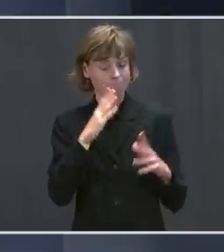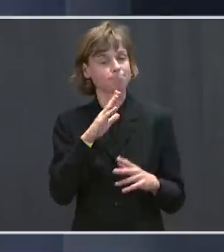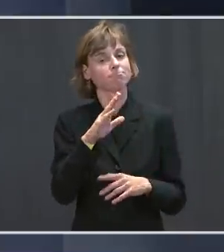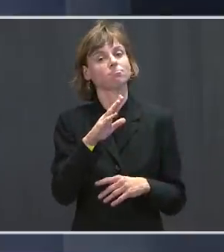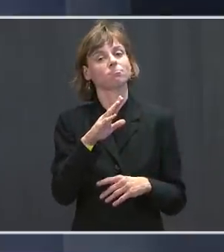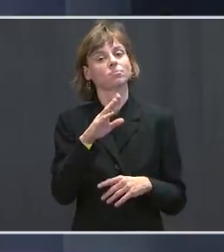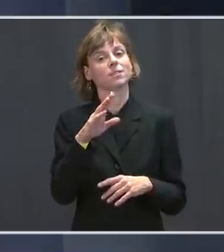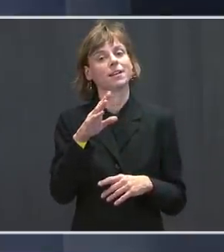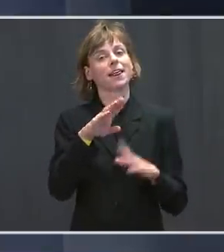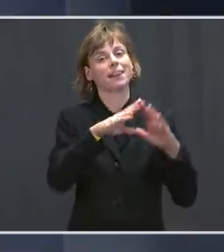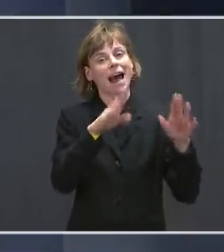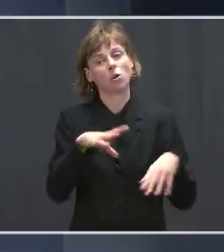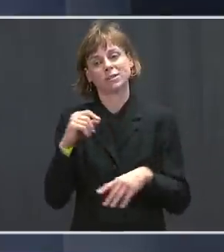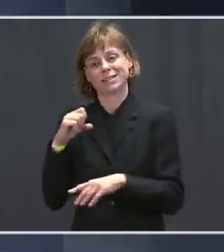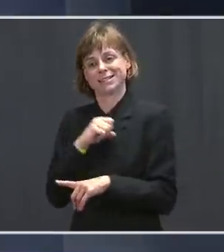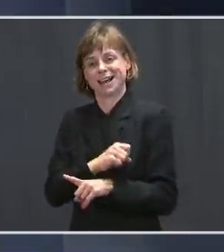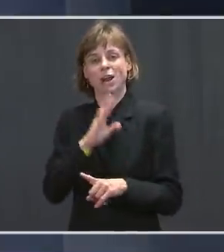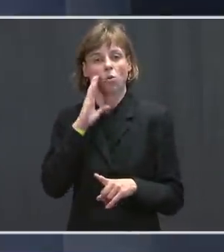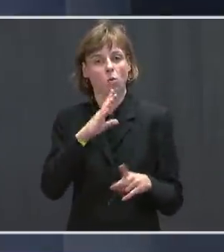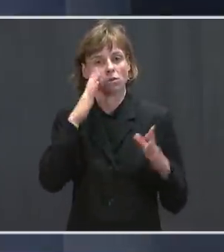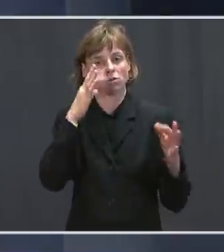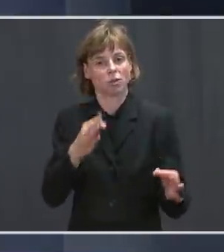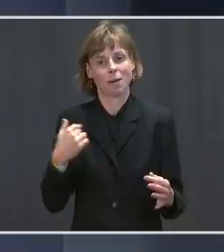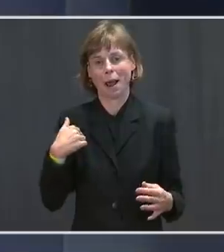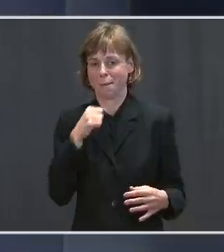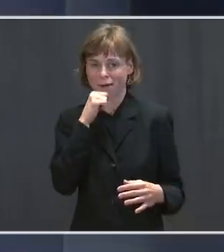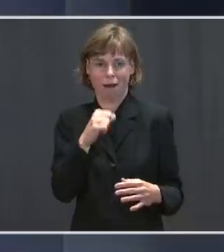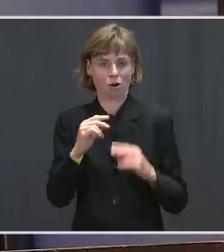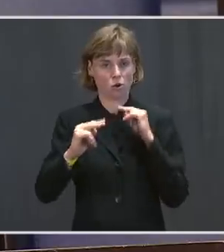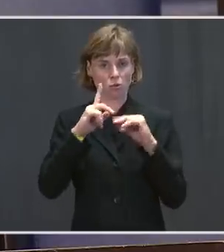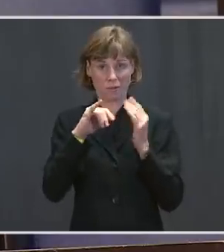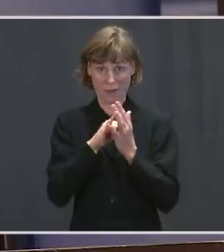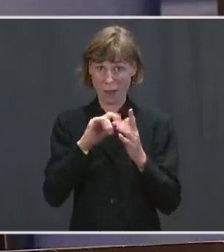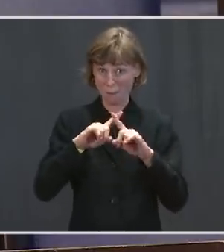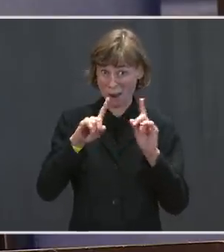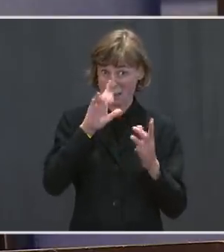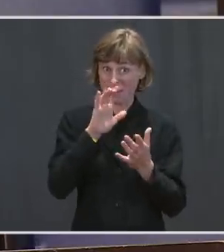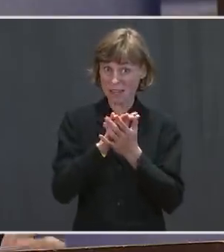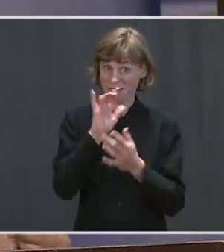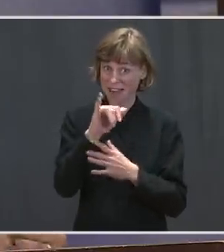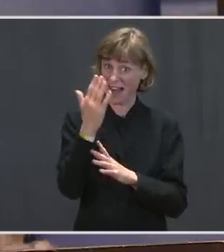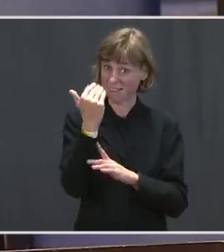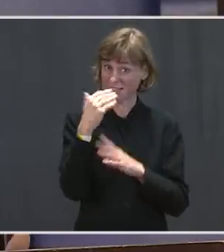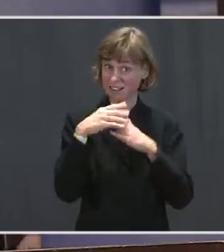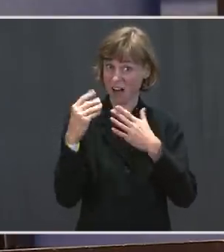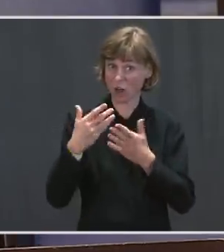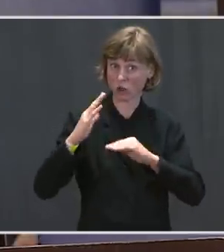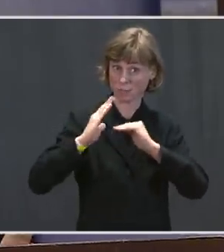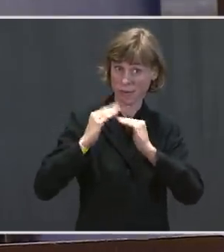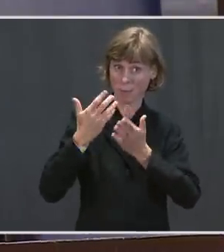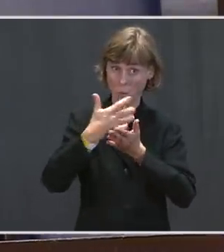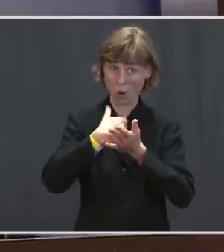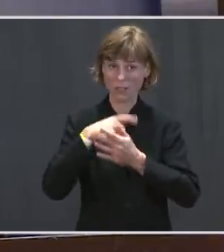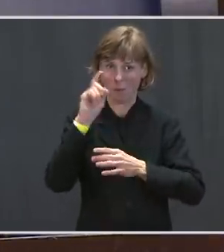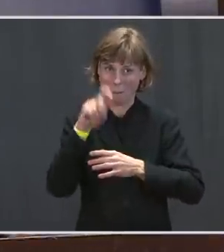but I'm not going to negotiate further from here. The Press: Does he believe, though, that the $15 minimum wage needs to be in this package,